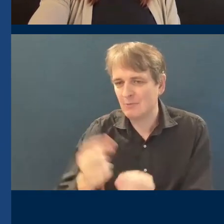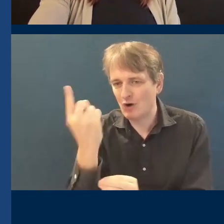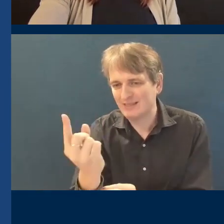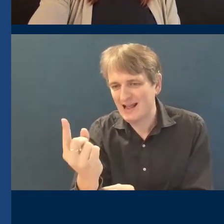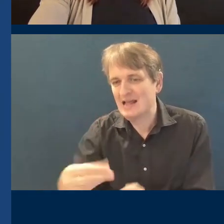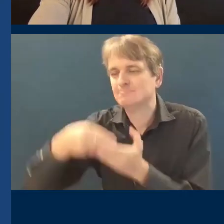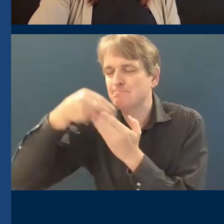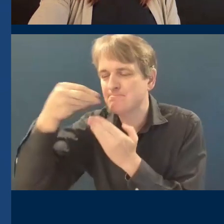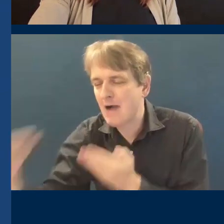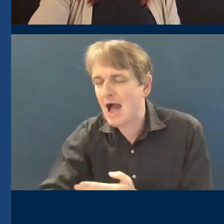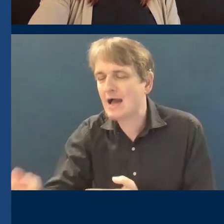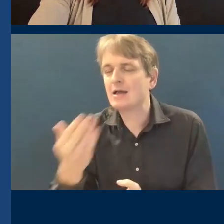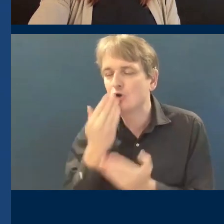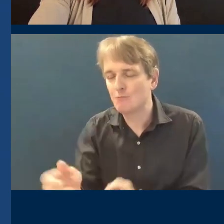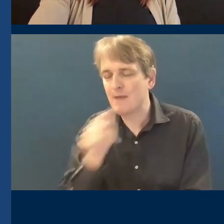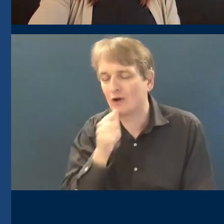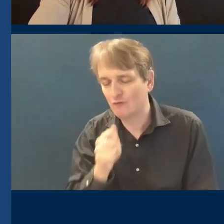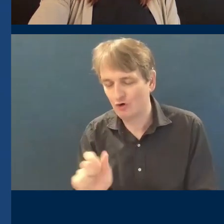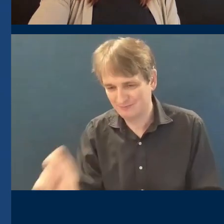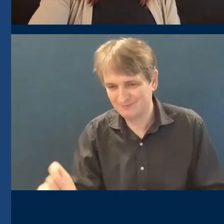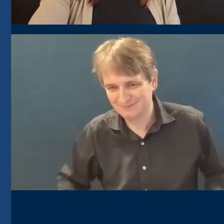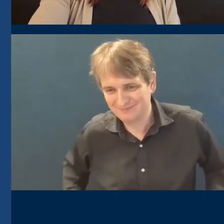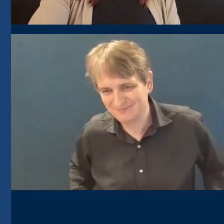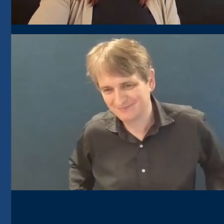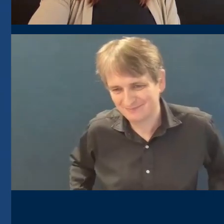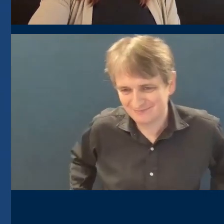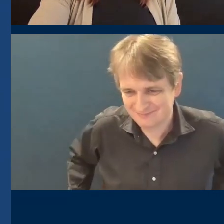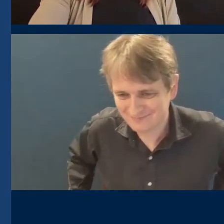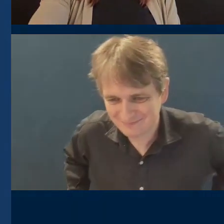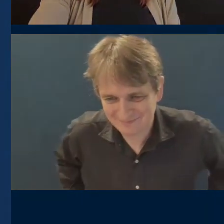make sure. I think probably the number one thing to buy is a good microphone